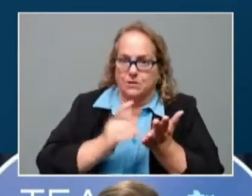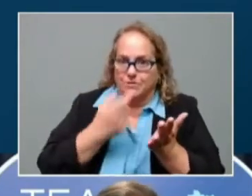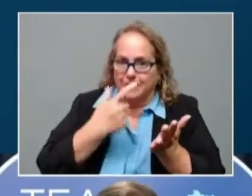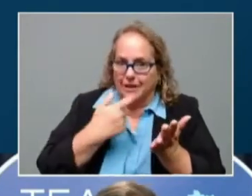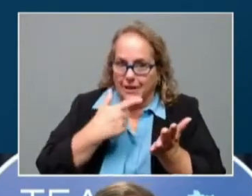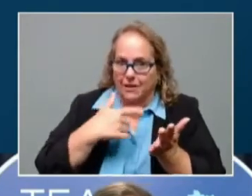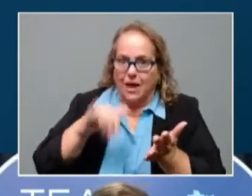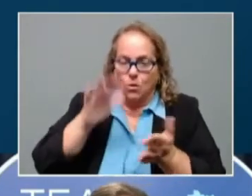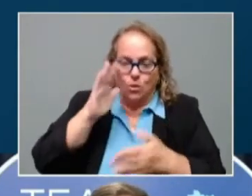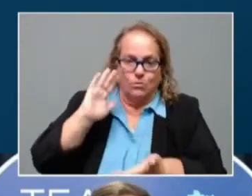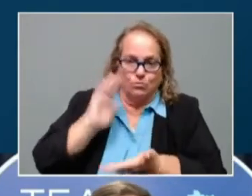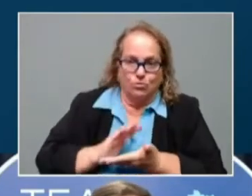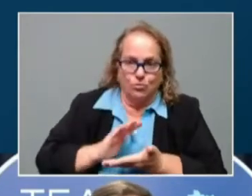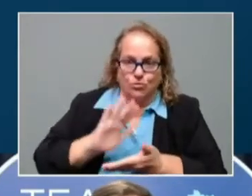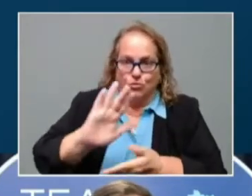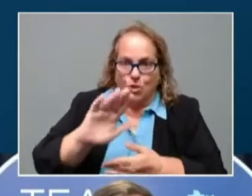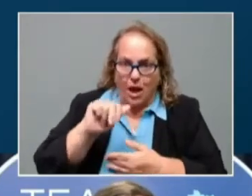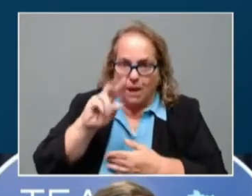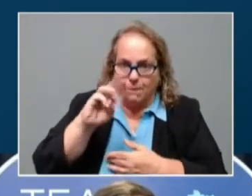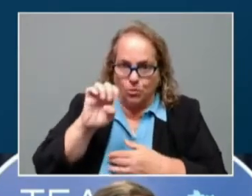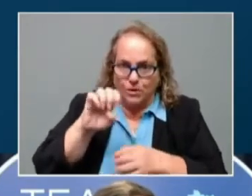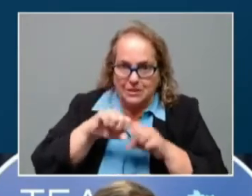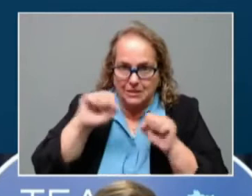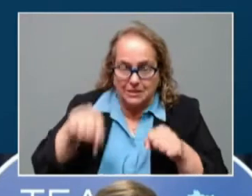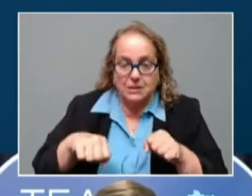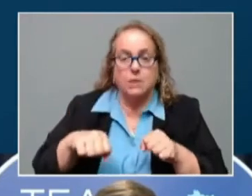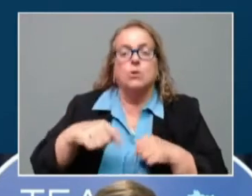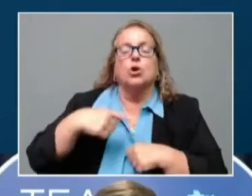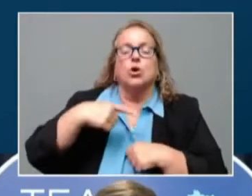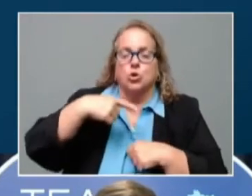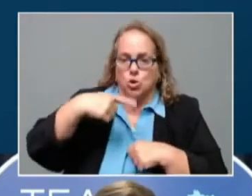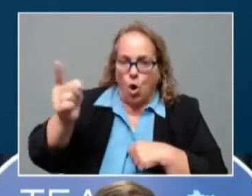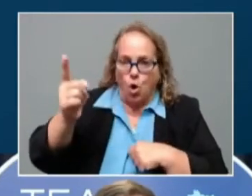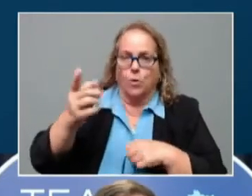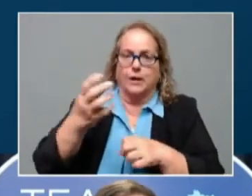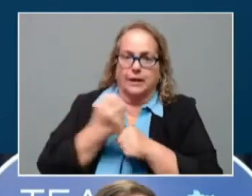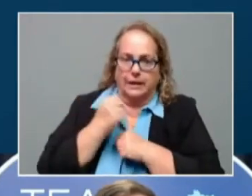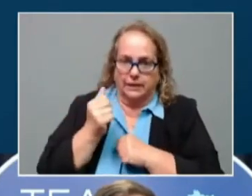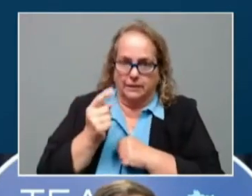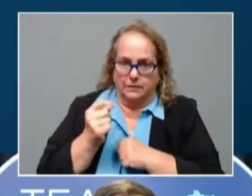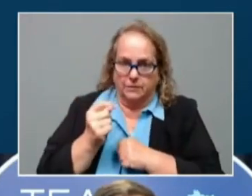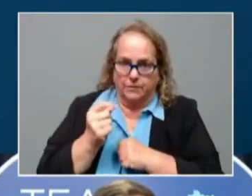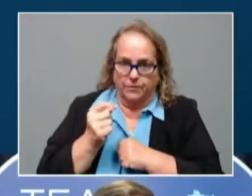means that you should get this, then go get it. This is you're concerned about